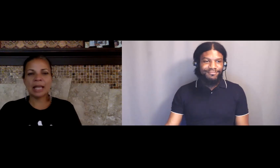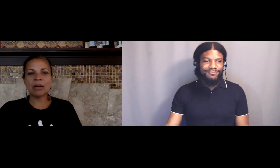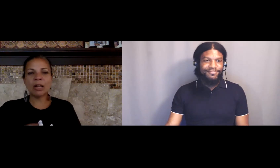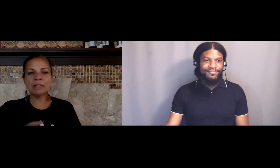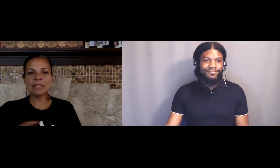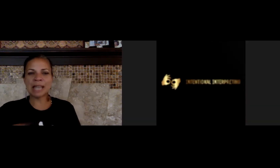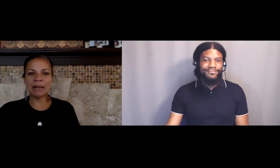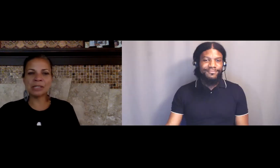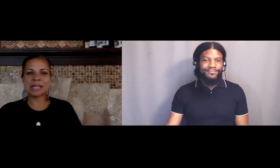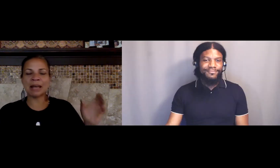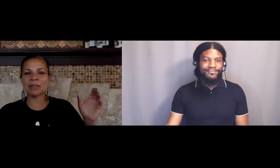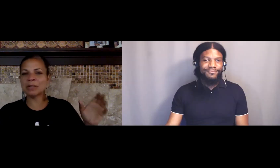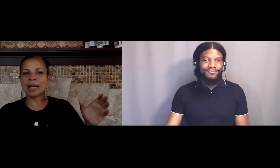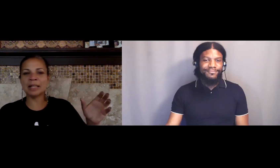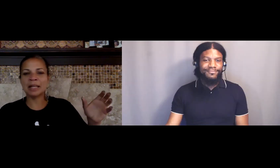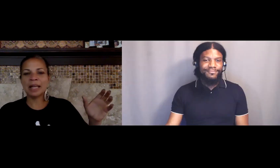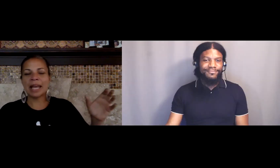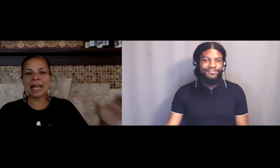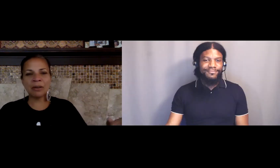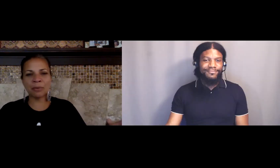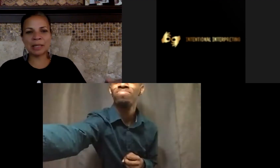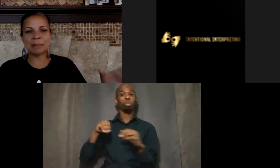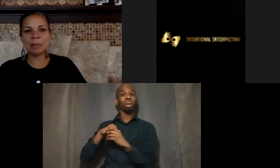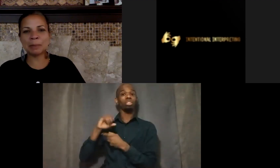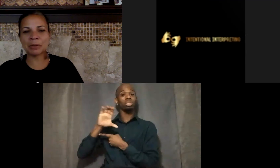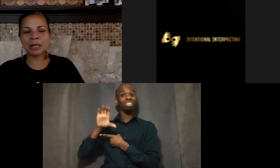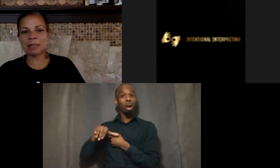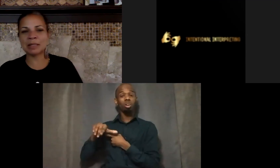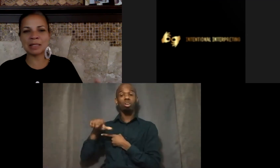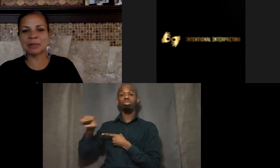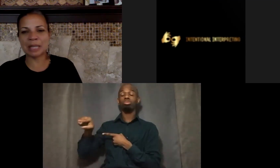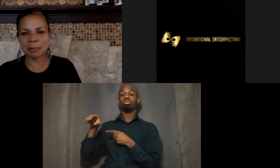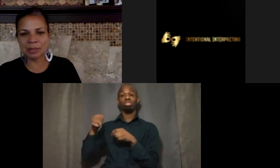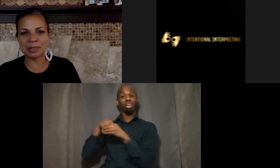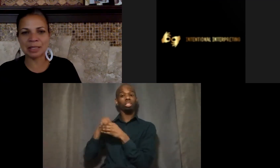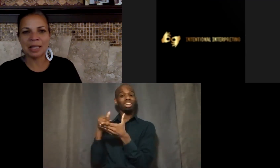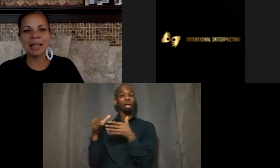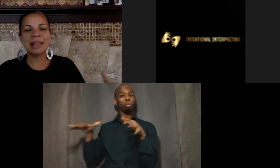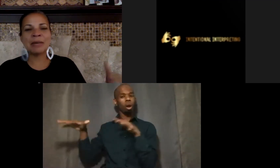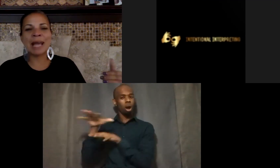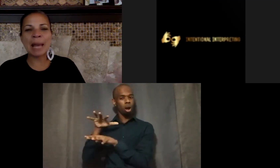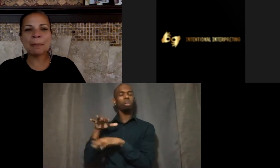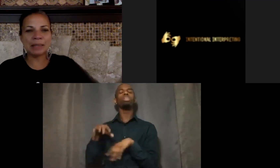And all of these houses have, they're not angry that people are coming into their neighborhoods. They're happy.